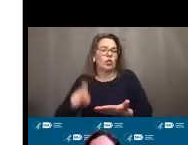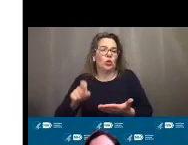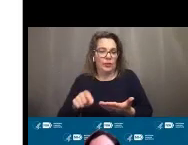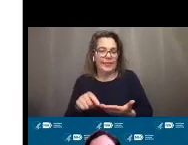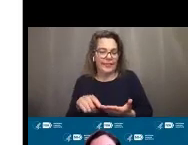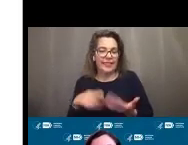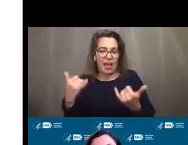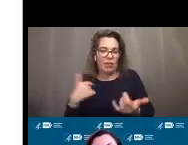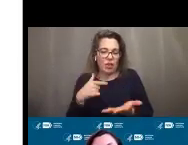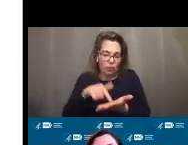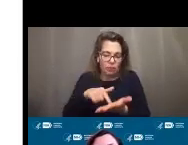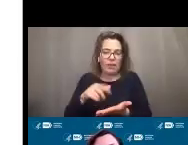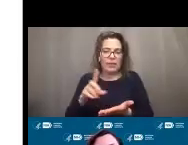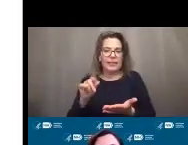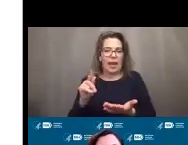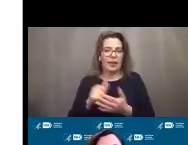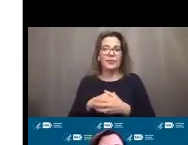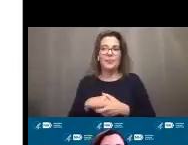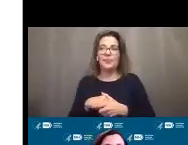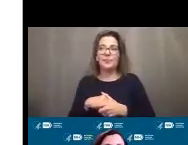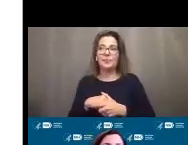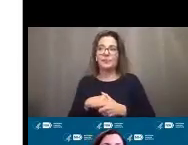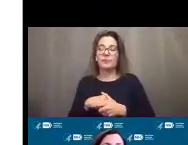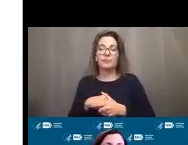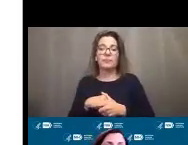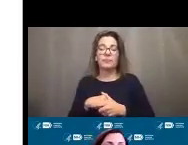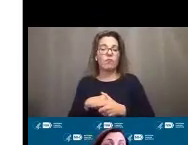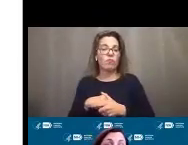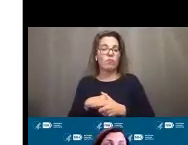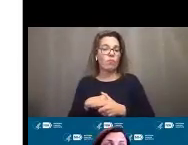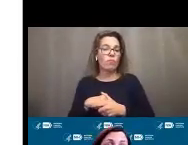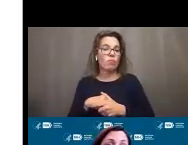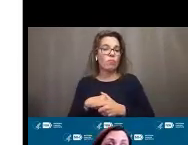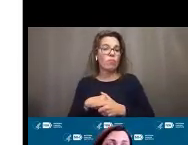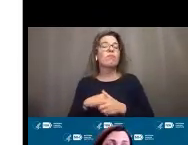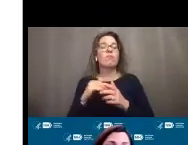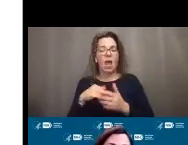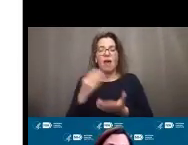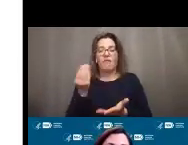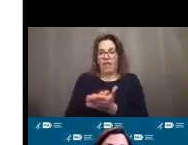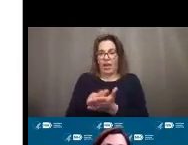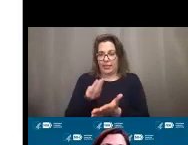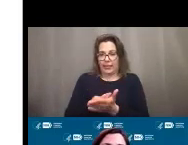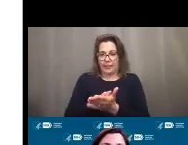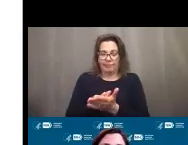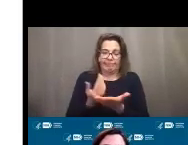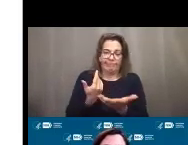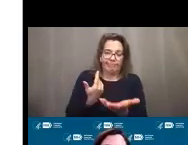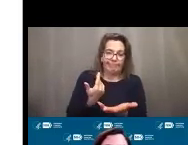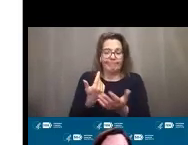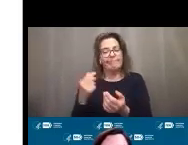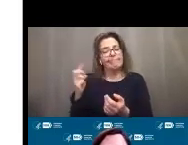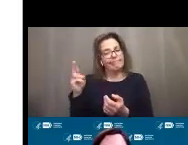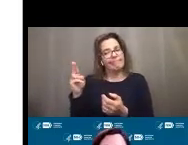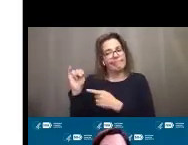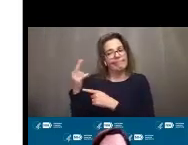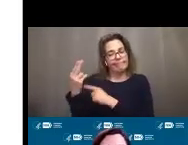those progress reports are going to be very long and take a long time to prepare. But the message that I want to provide